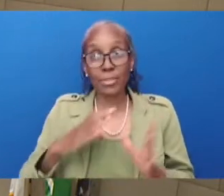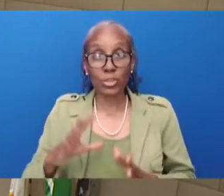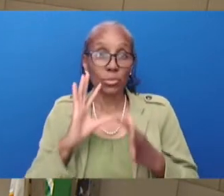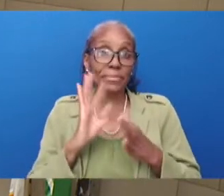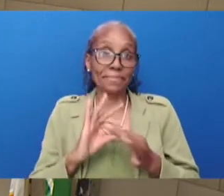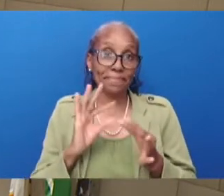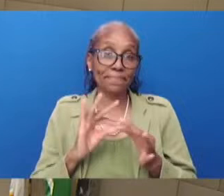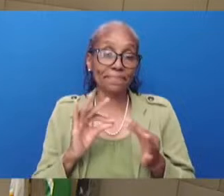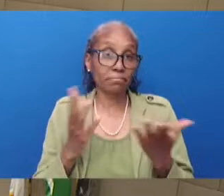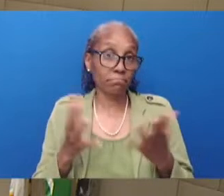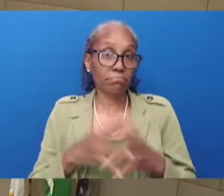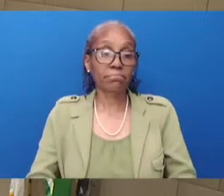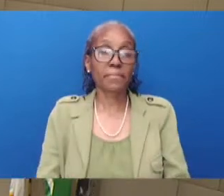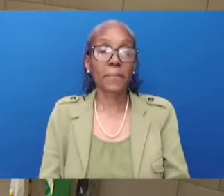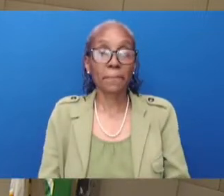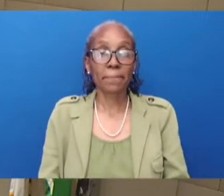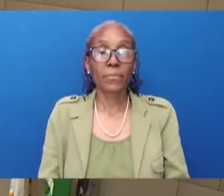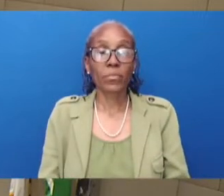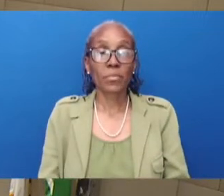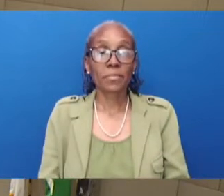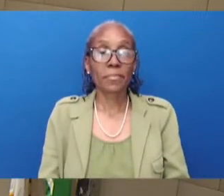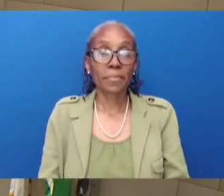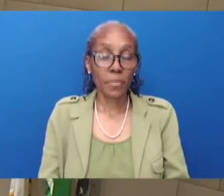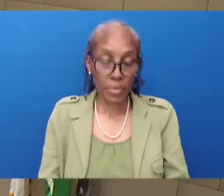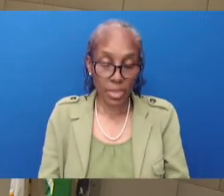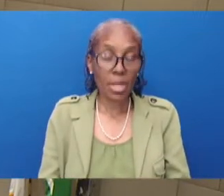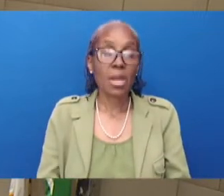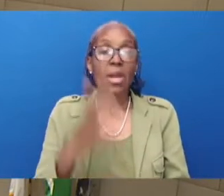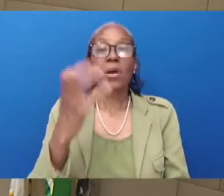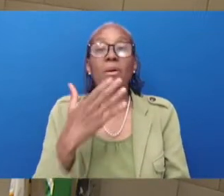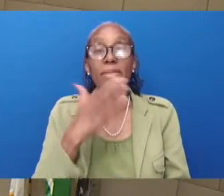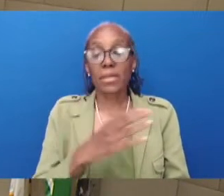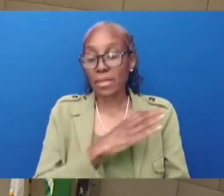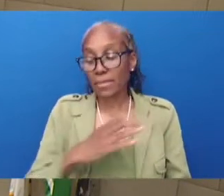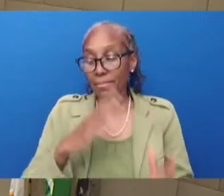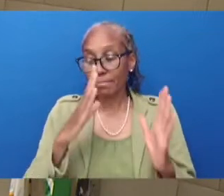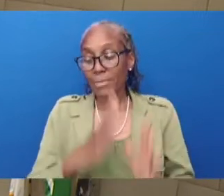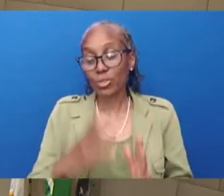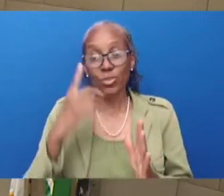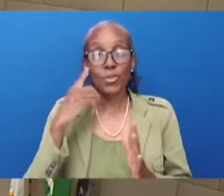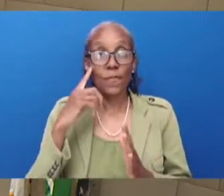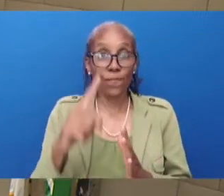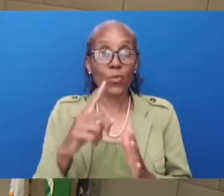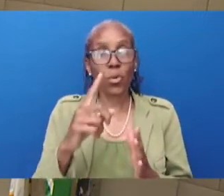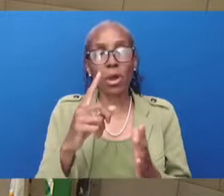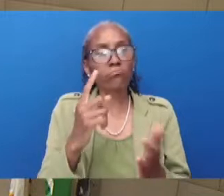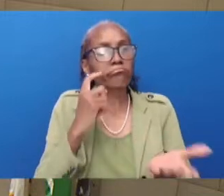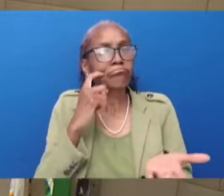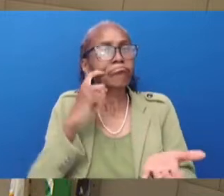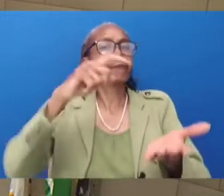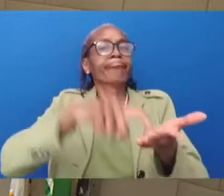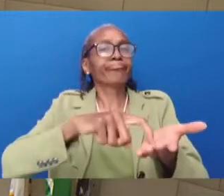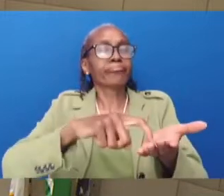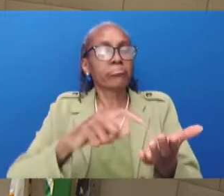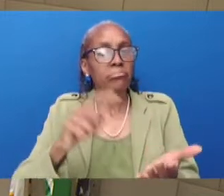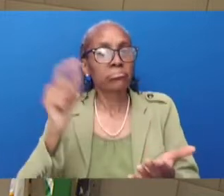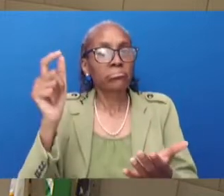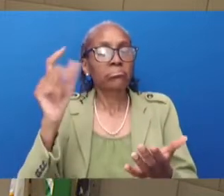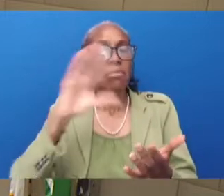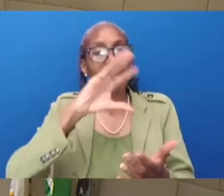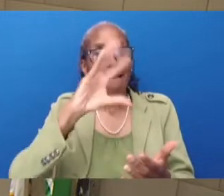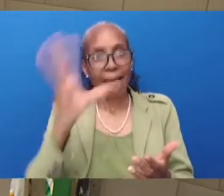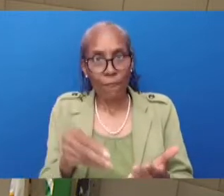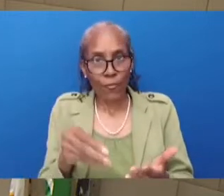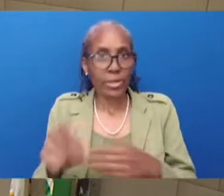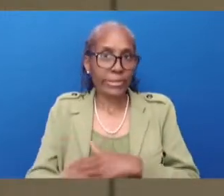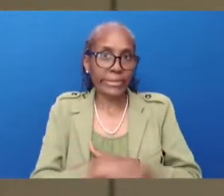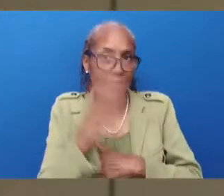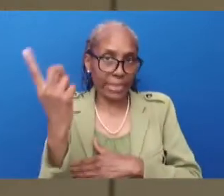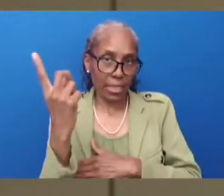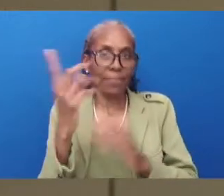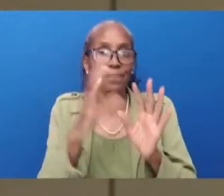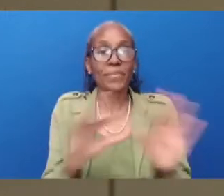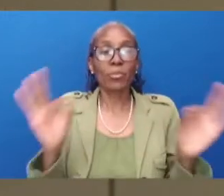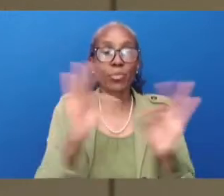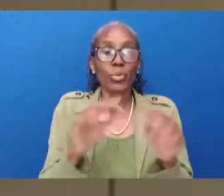PROPERLY SECONDED.